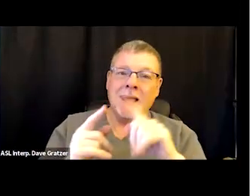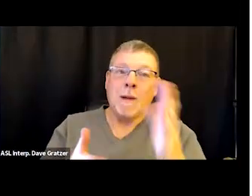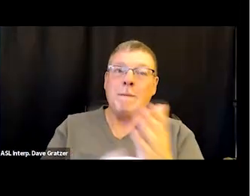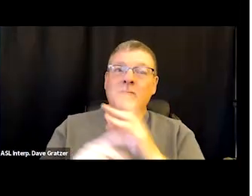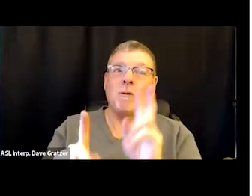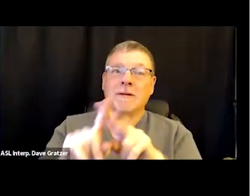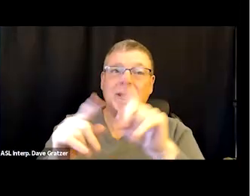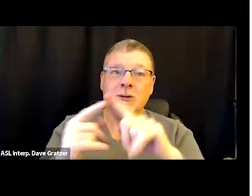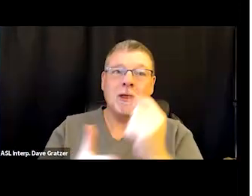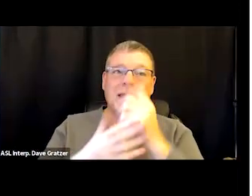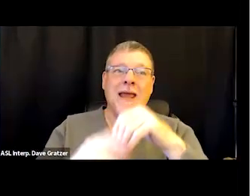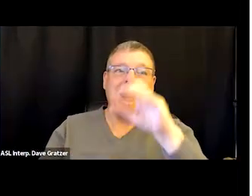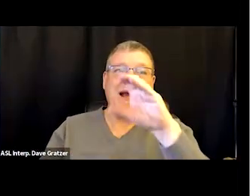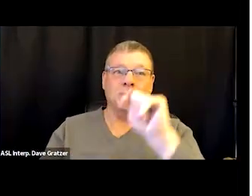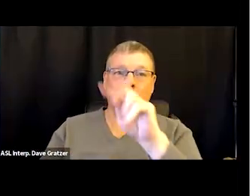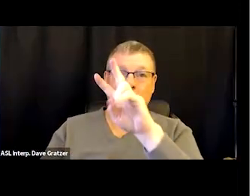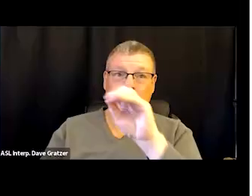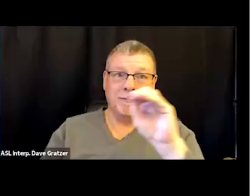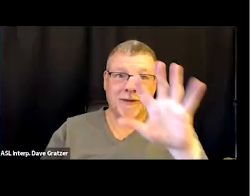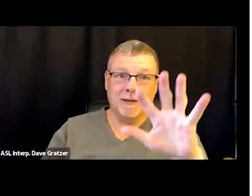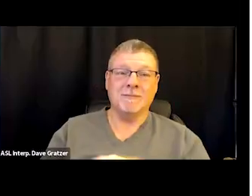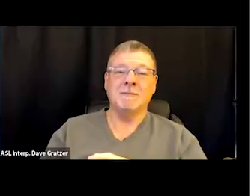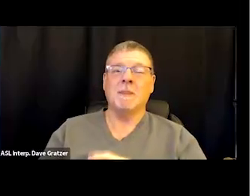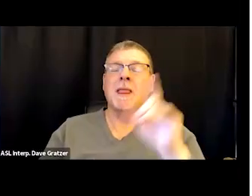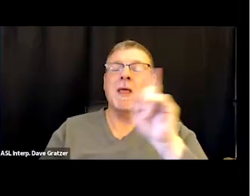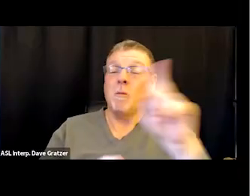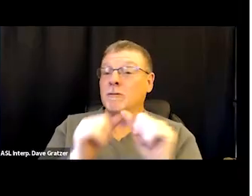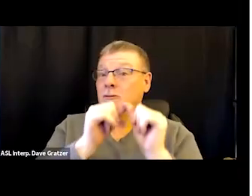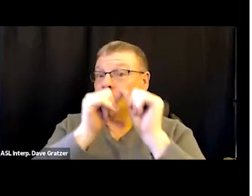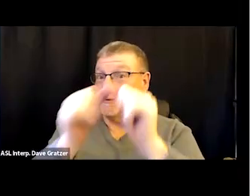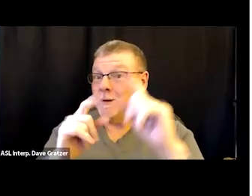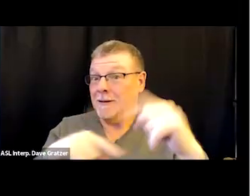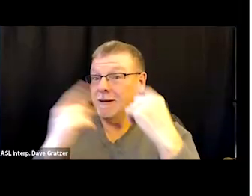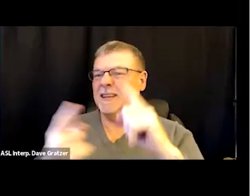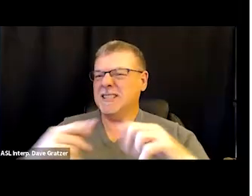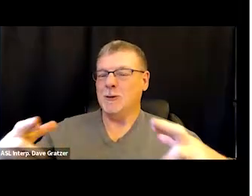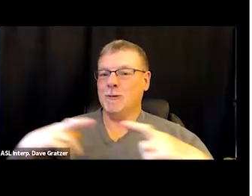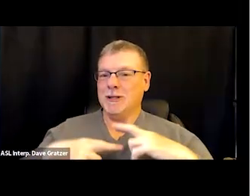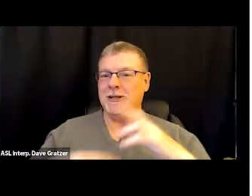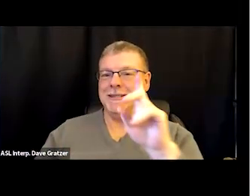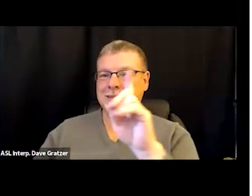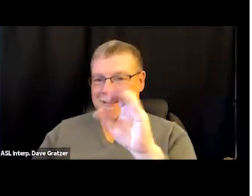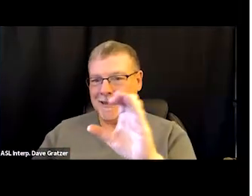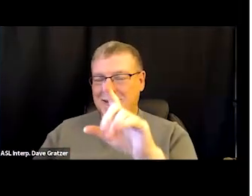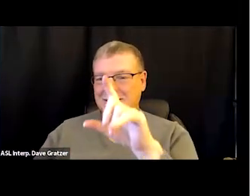courts in October 2005, where she remained until her retirement in December 2024.